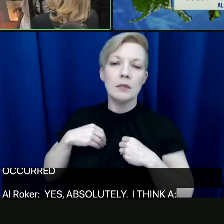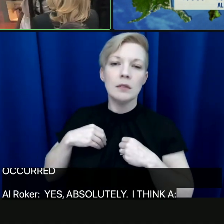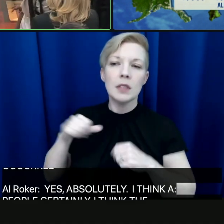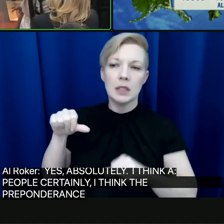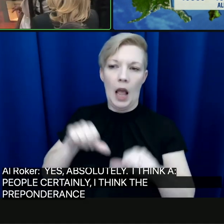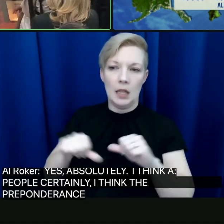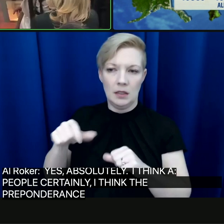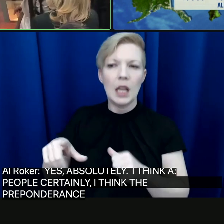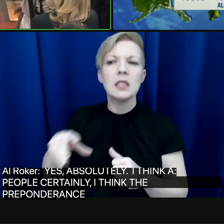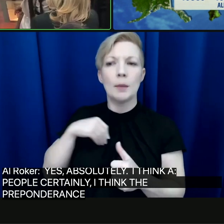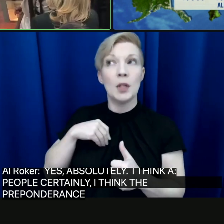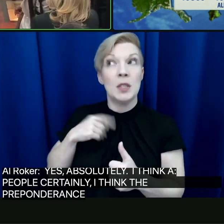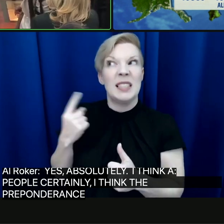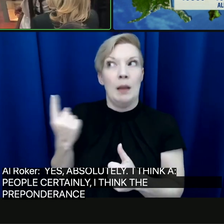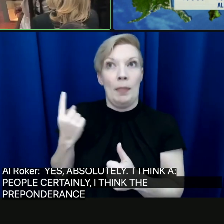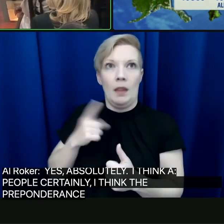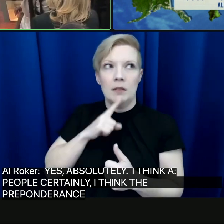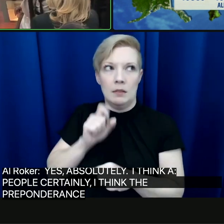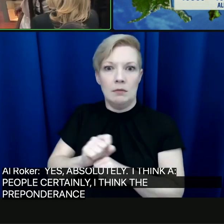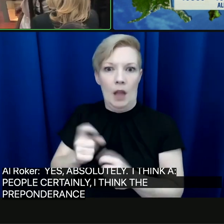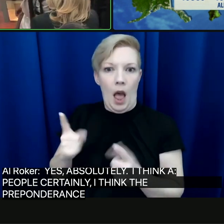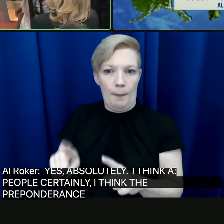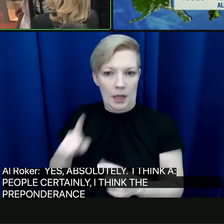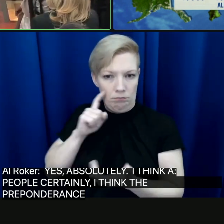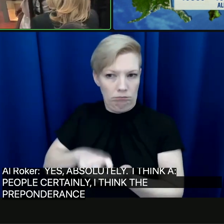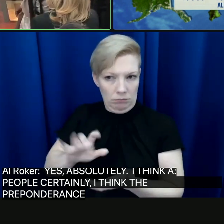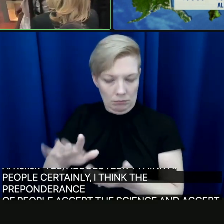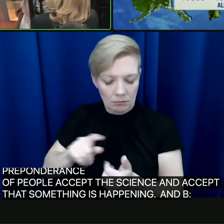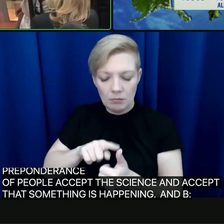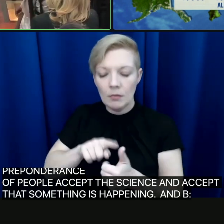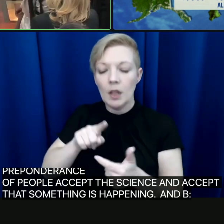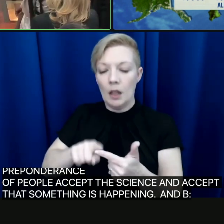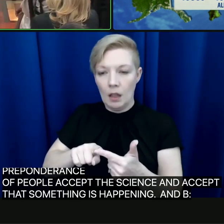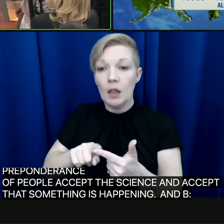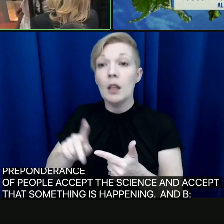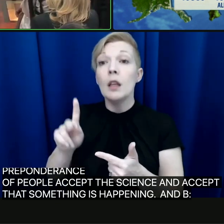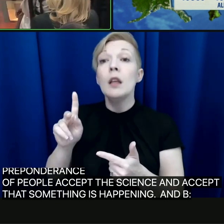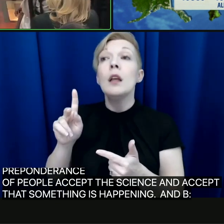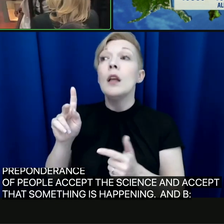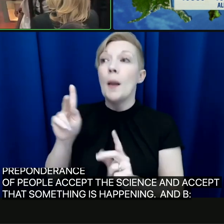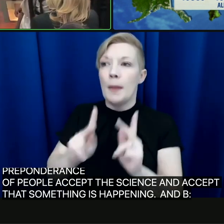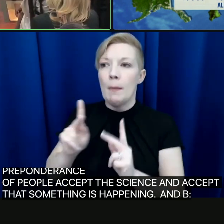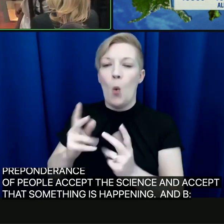And B, I think they want action. I think they expect it from their local,